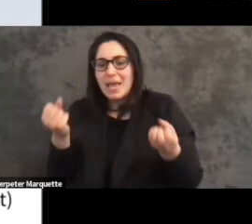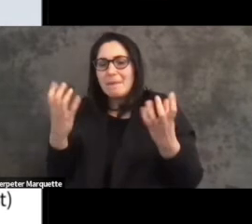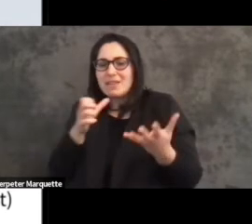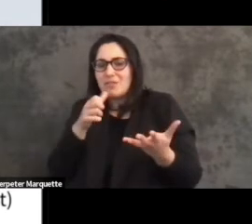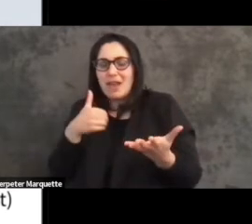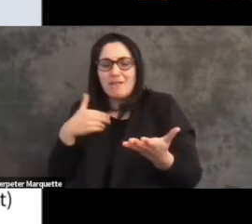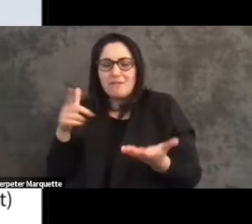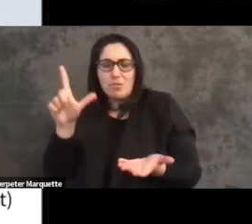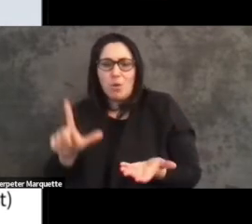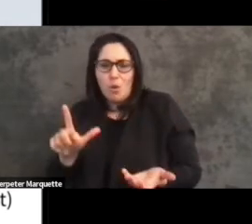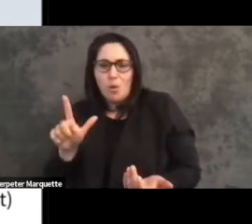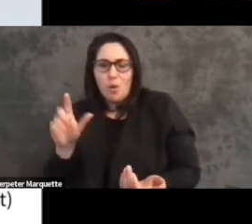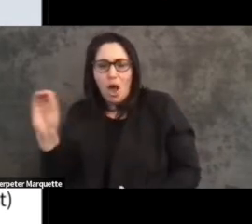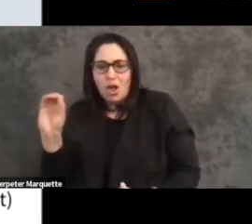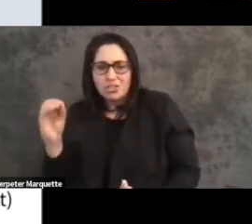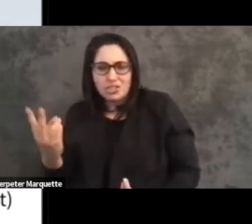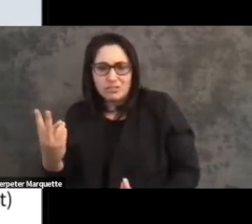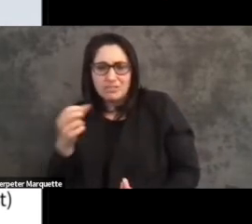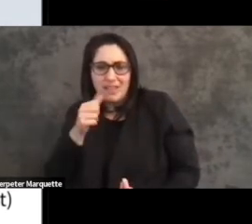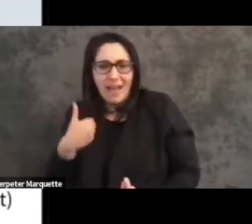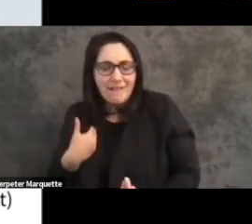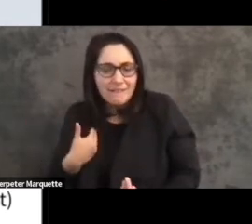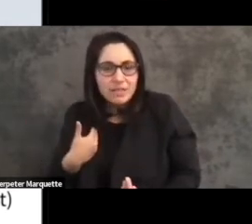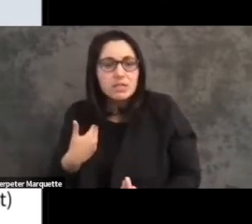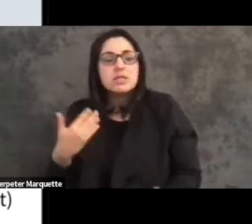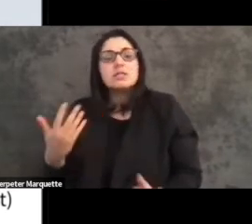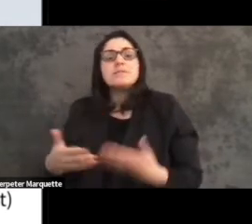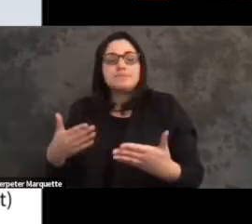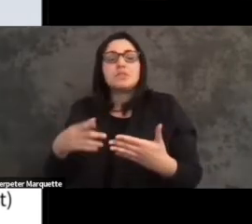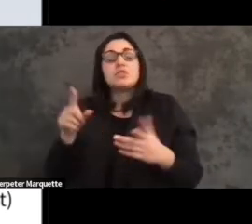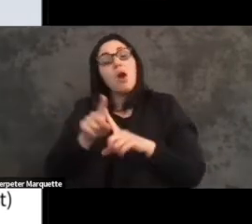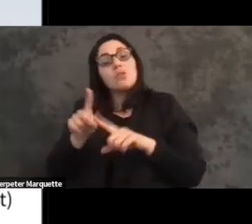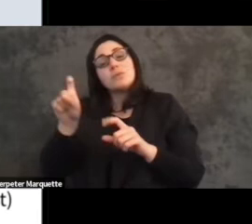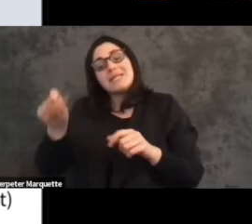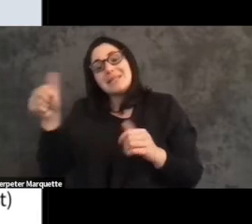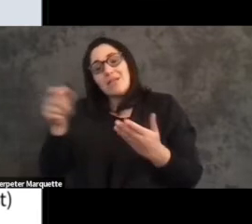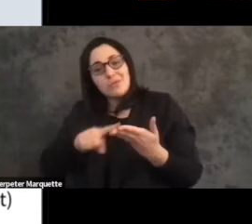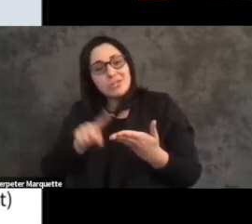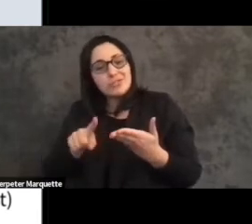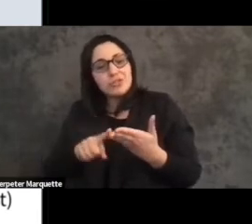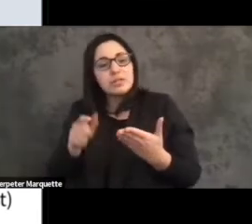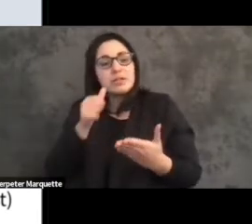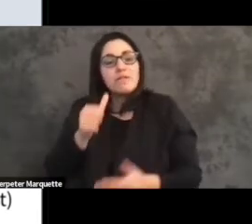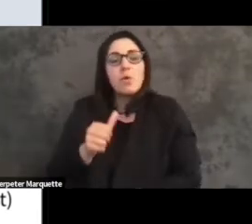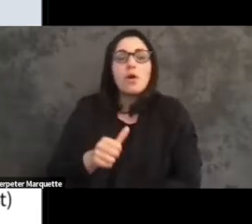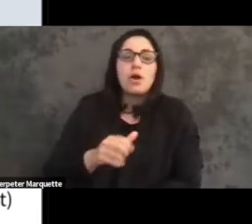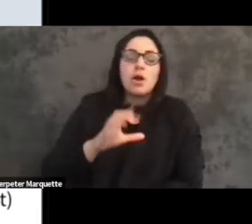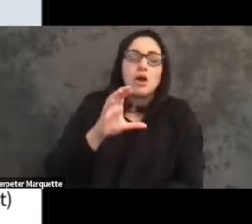positive. Many had mild acute cases, and many never had low oxygen levels. We also need